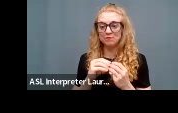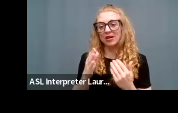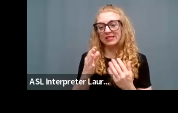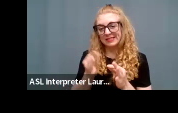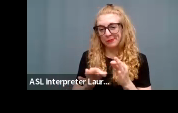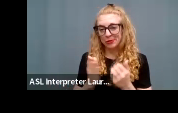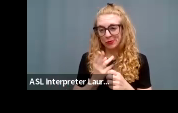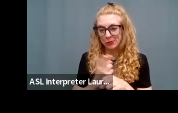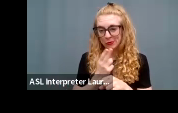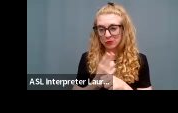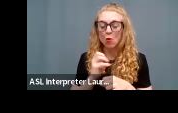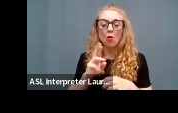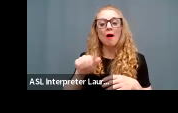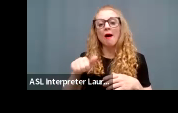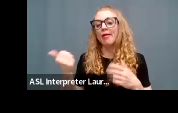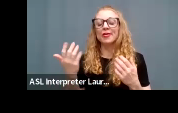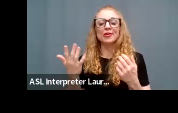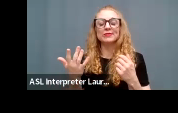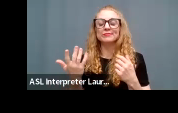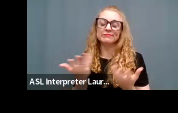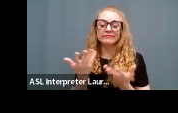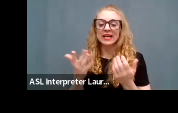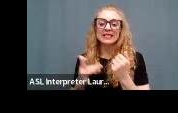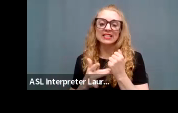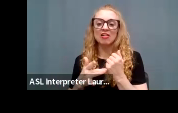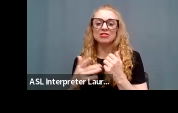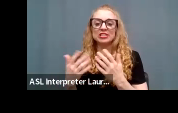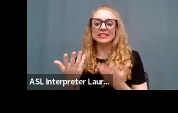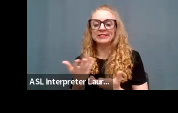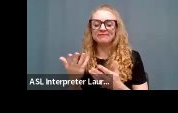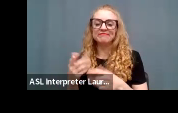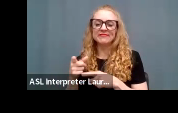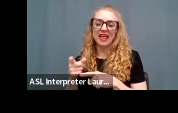then any technology biases they might have some people are Apollonia I don't want anything in